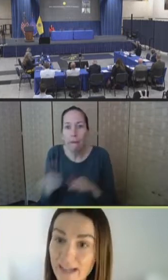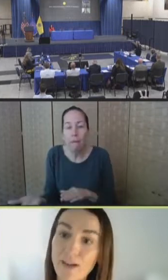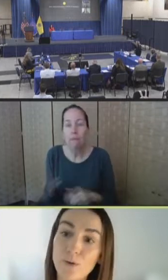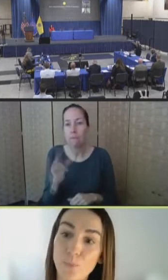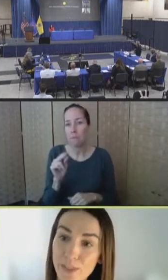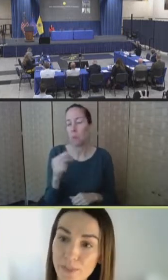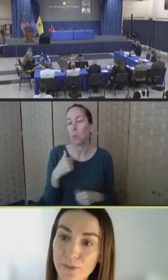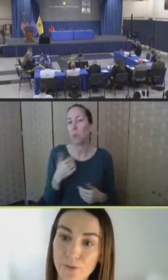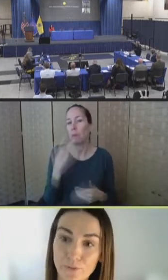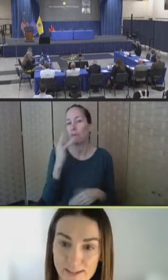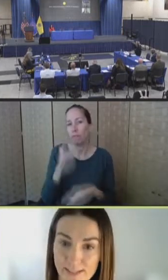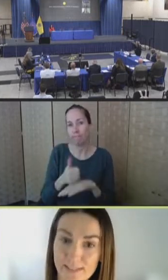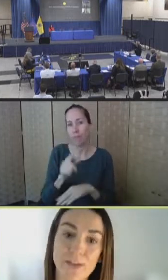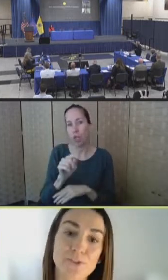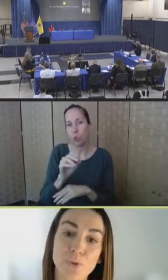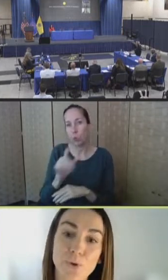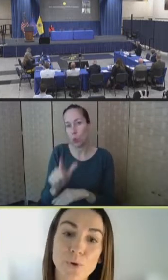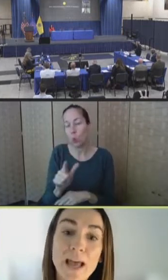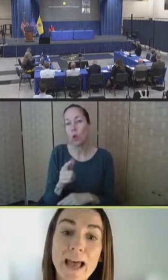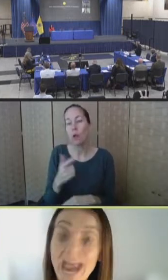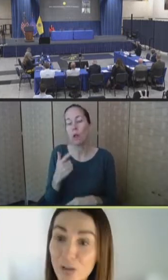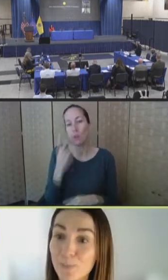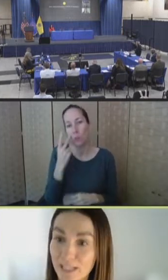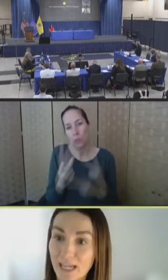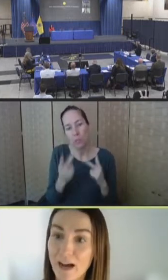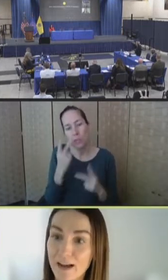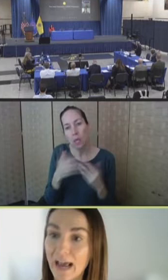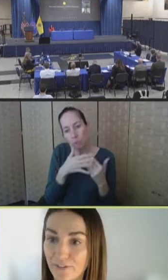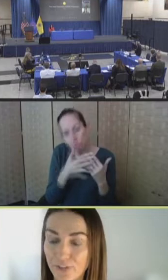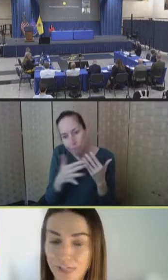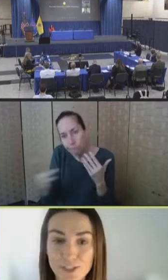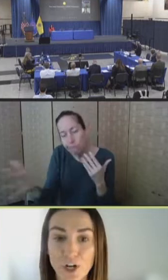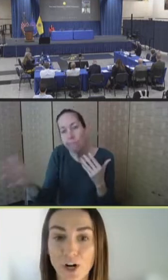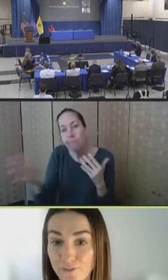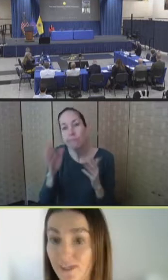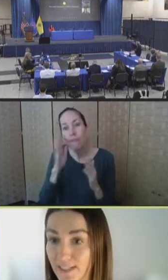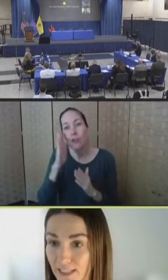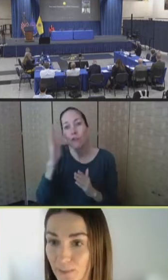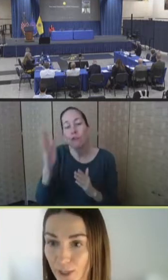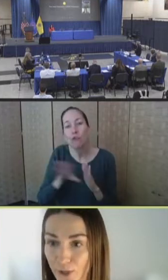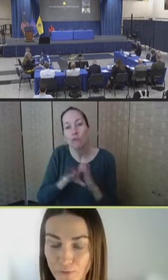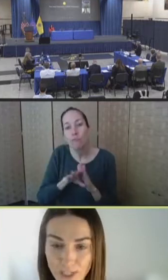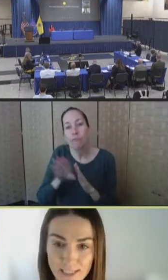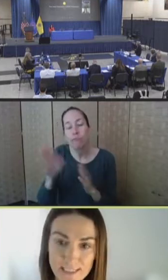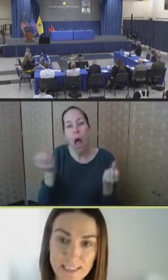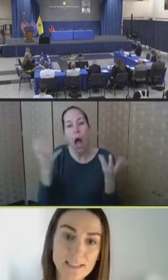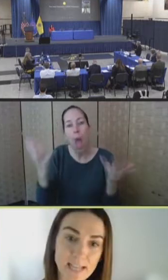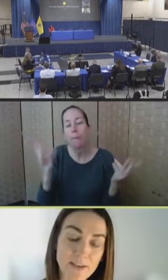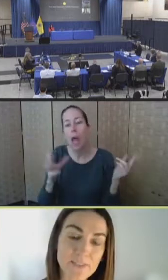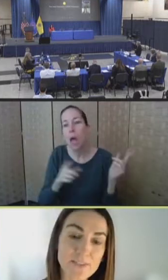with the rising death toll, how many on average are affected by COVID-19 deaths.